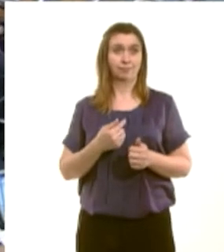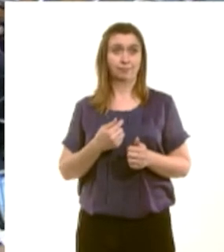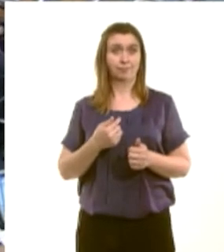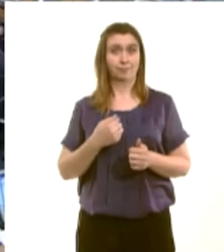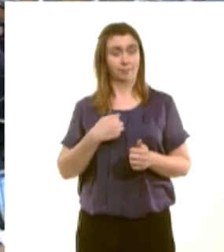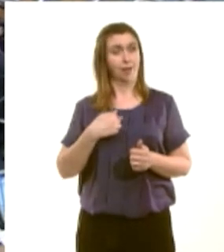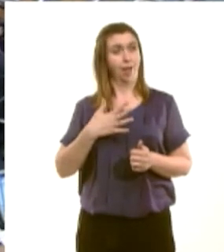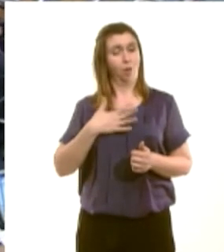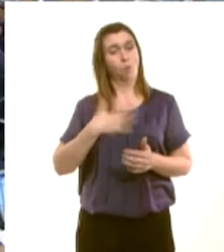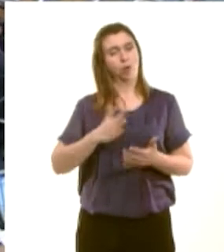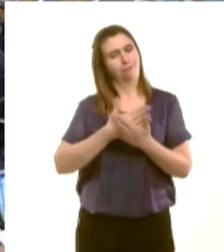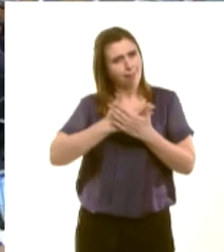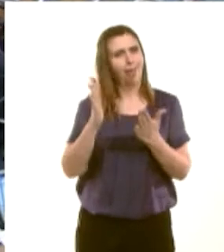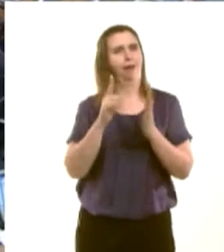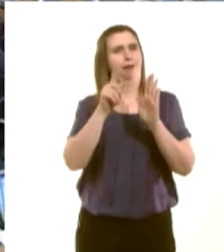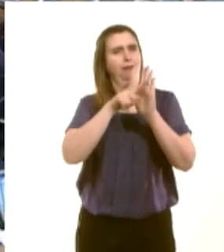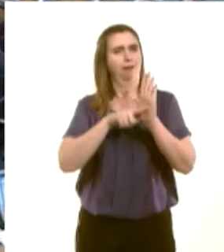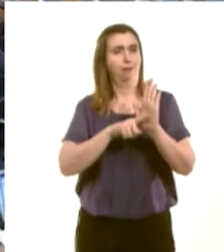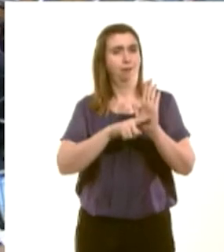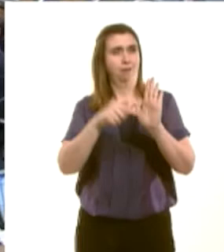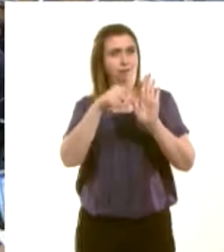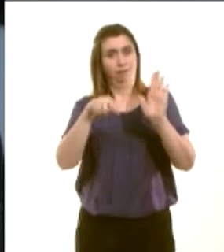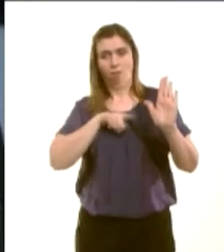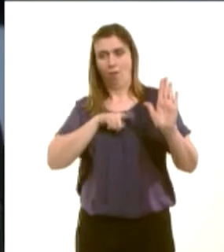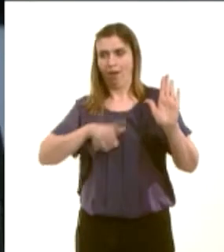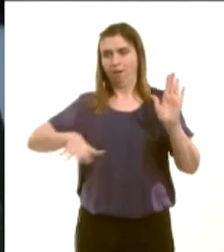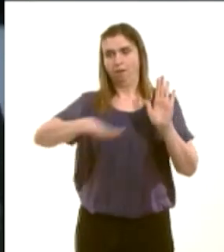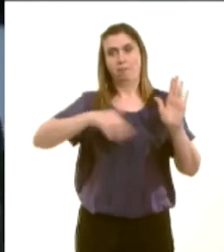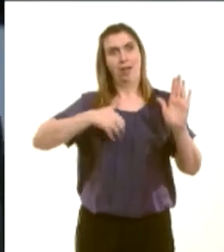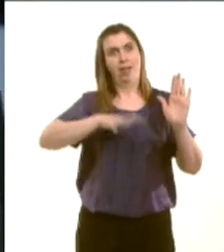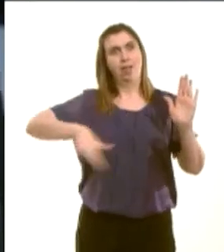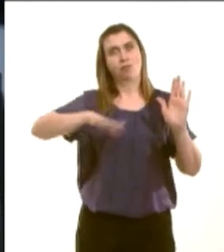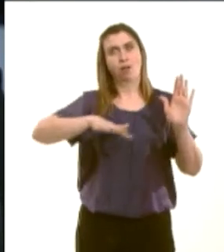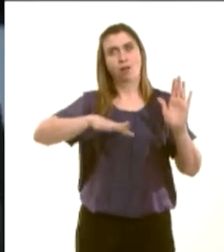forward. I know that several of my constituents, when needing treatmentóand itís very specialist